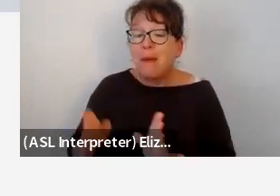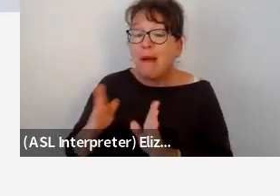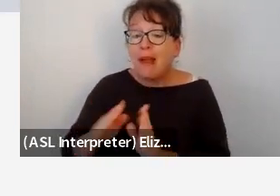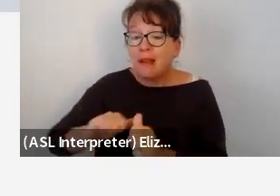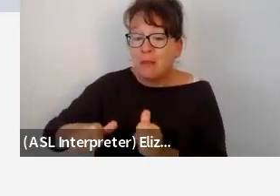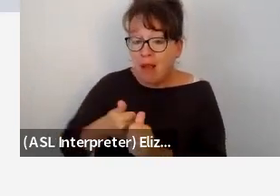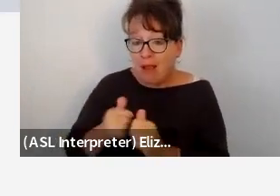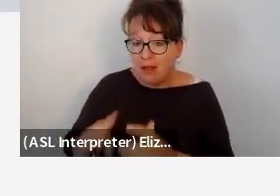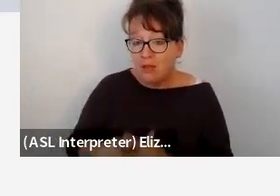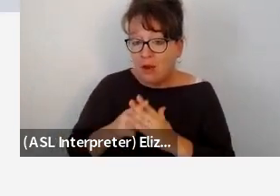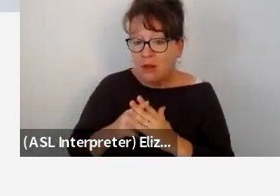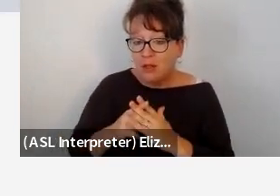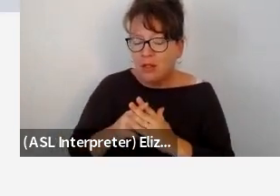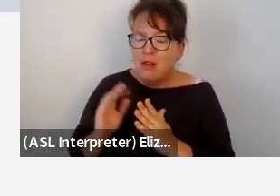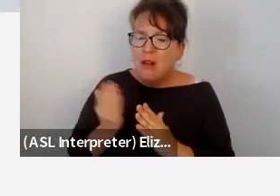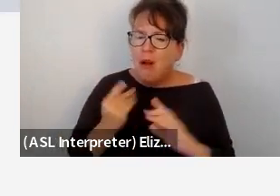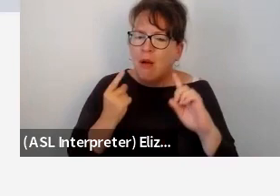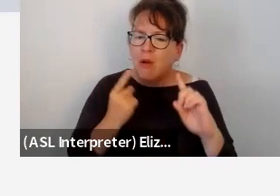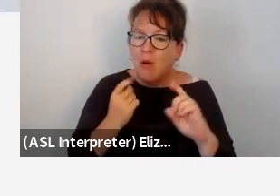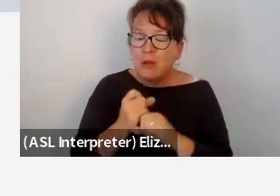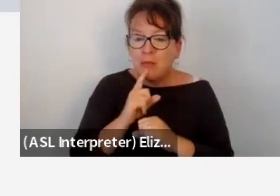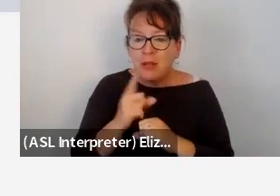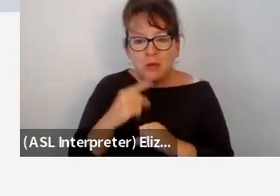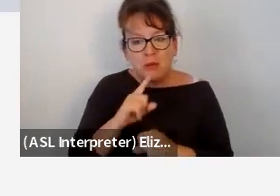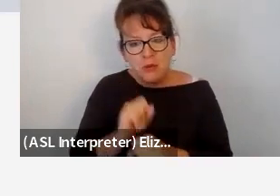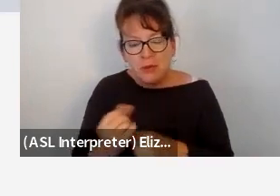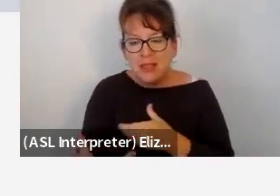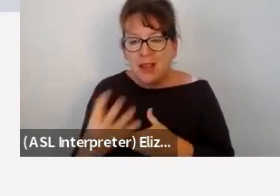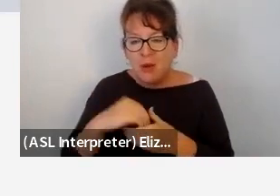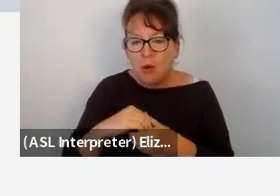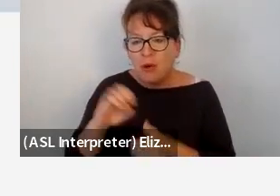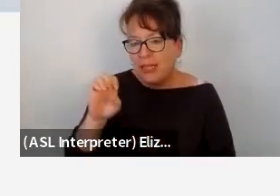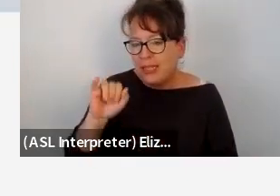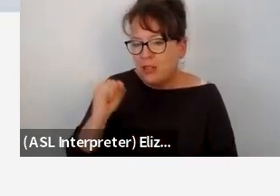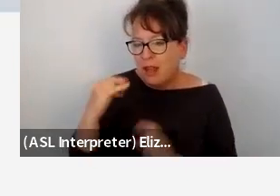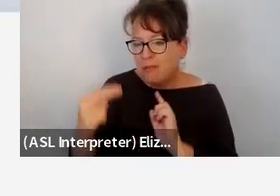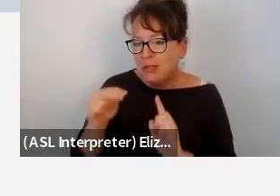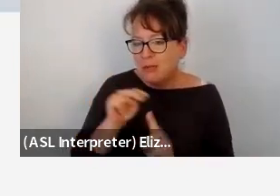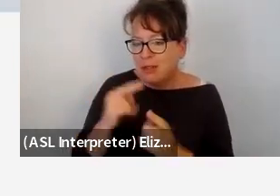Good question.